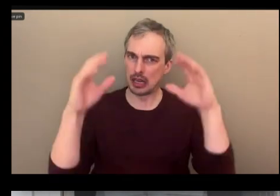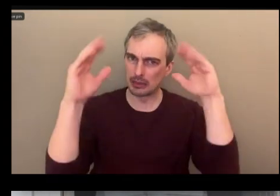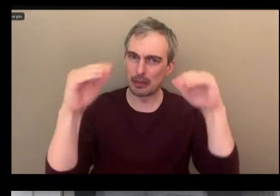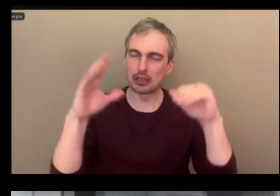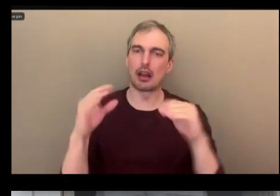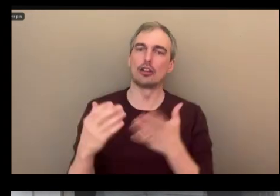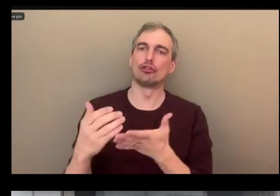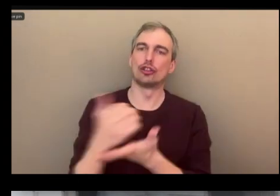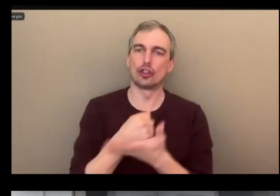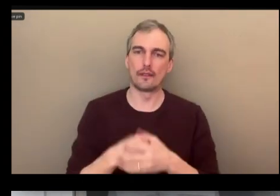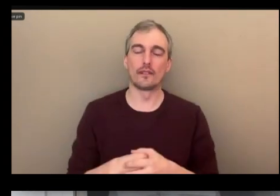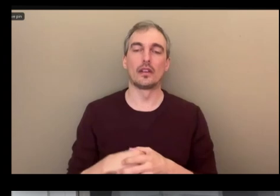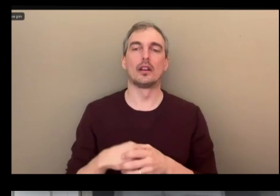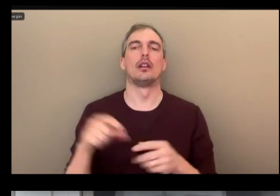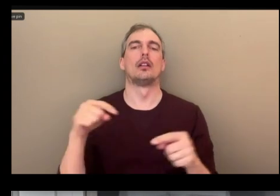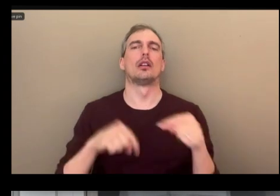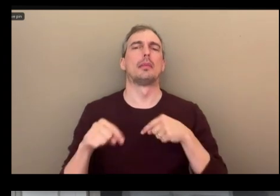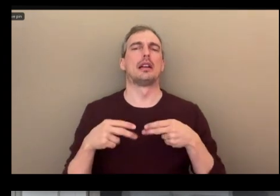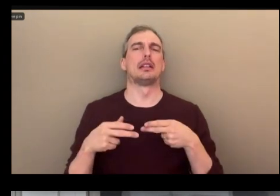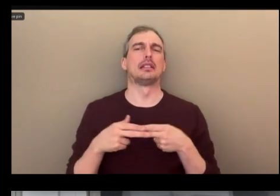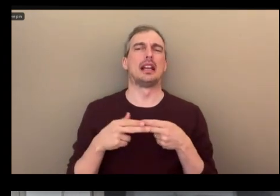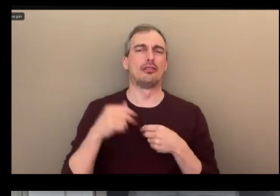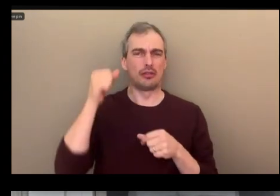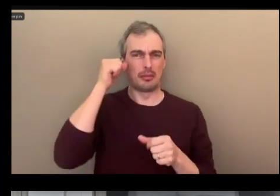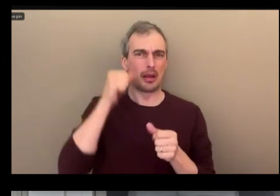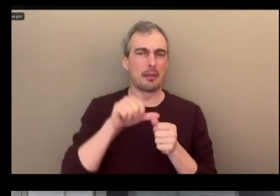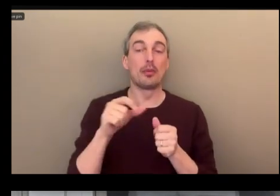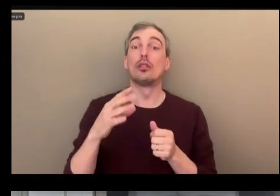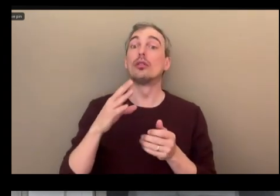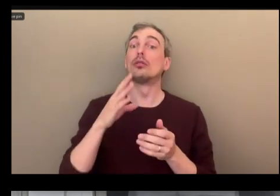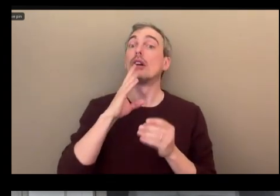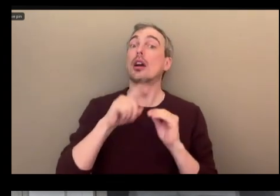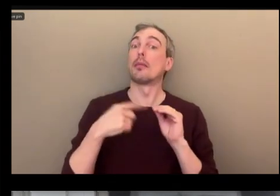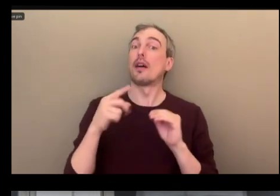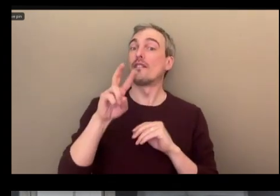We talk about: At Verizon, we are powering the network for everybody.